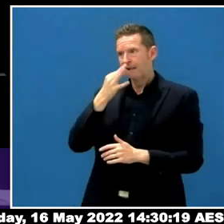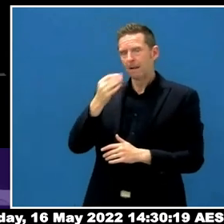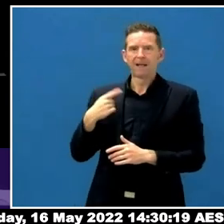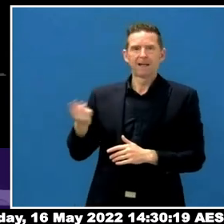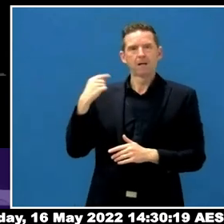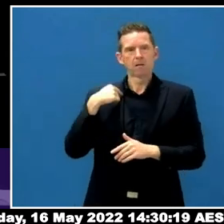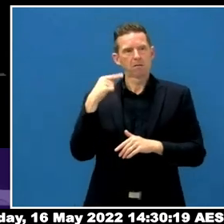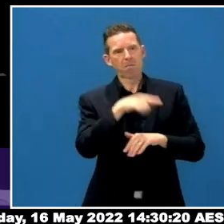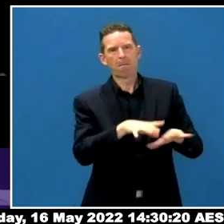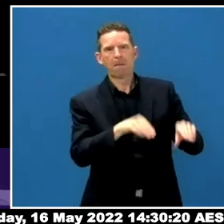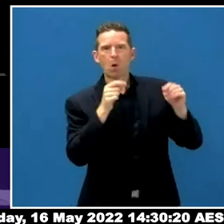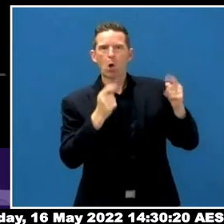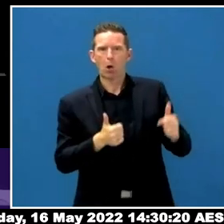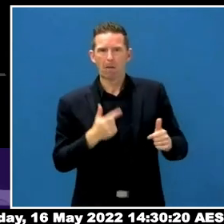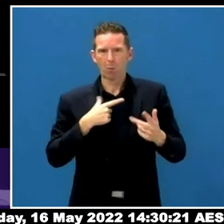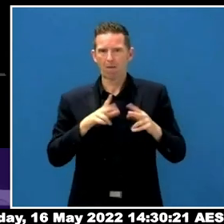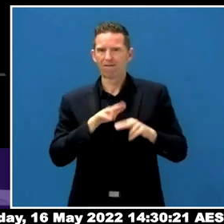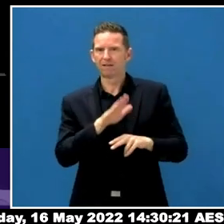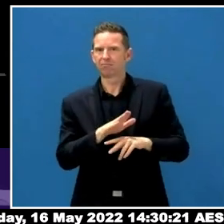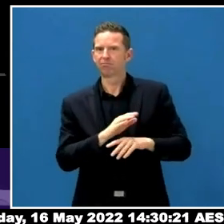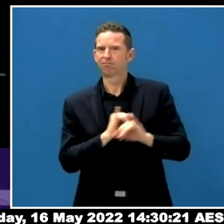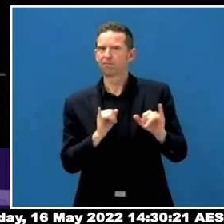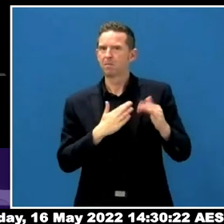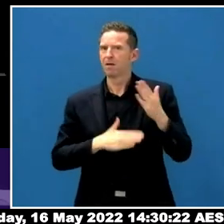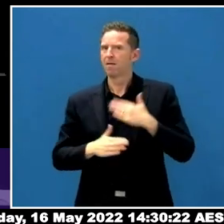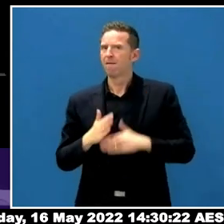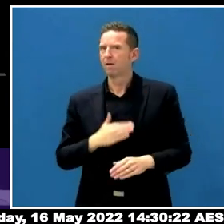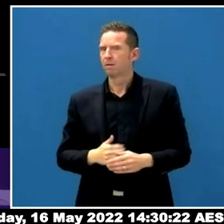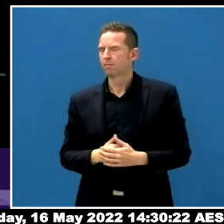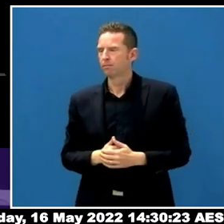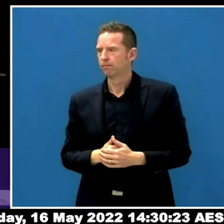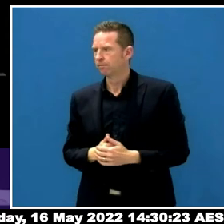Can I ask you about Mr Nuumaalii.